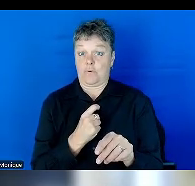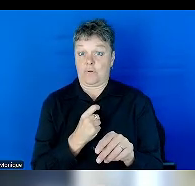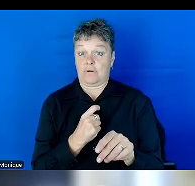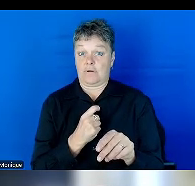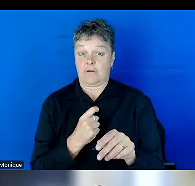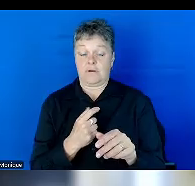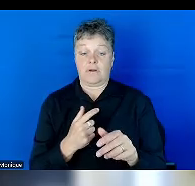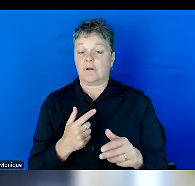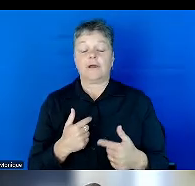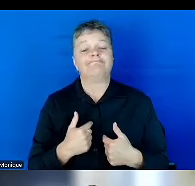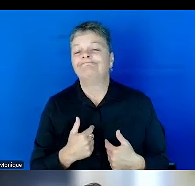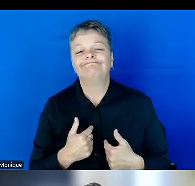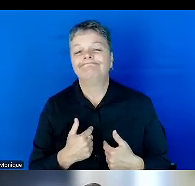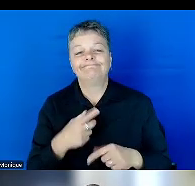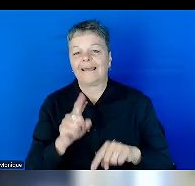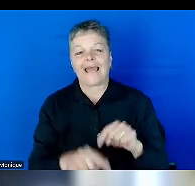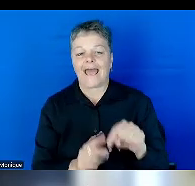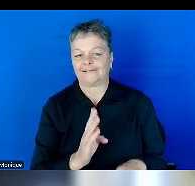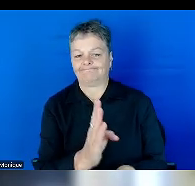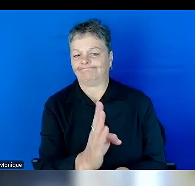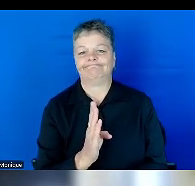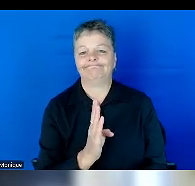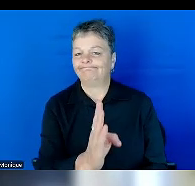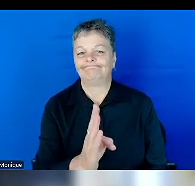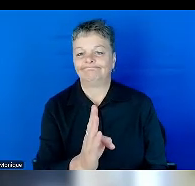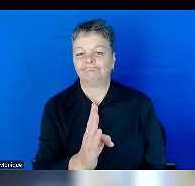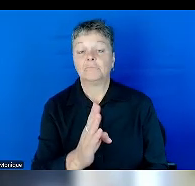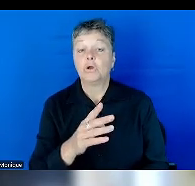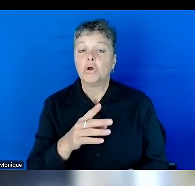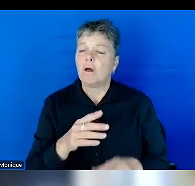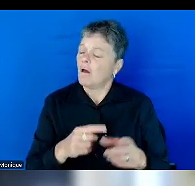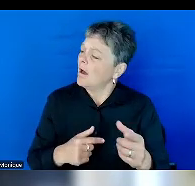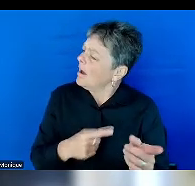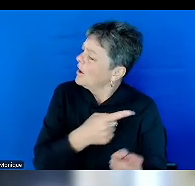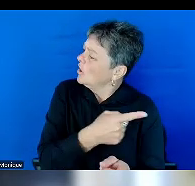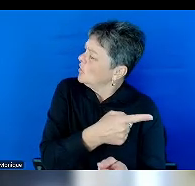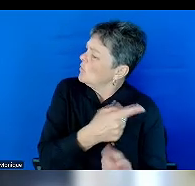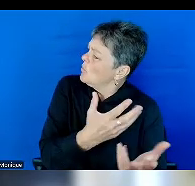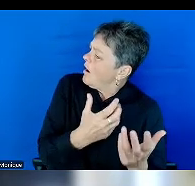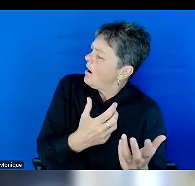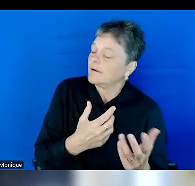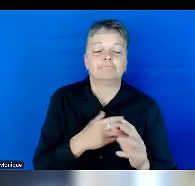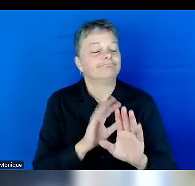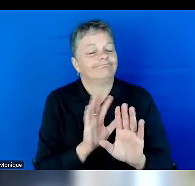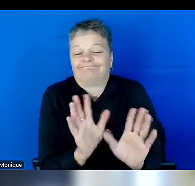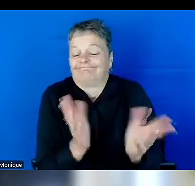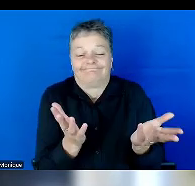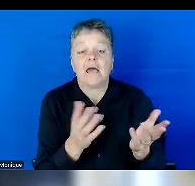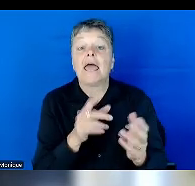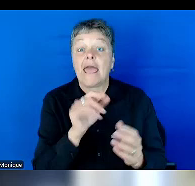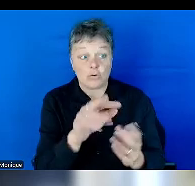talk to your we can't talk to your friend. we have to speak to you as the individual uh with